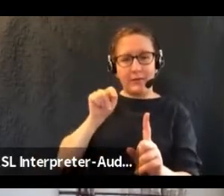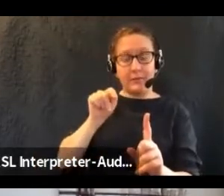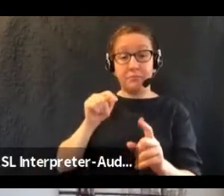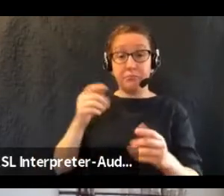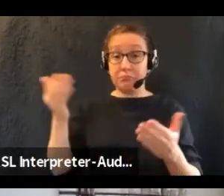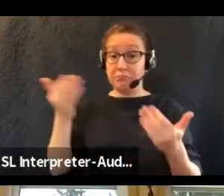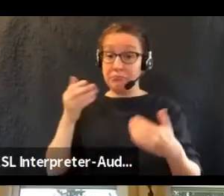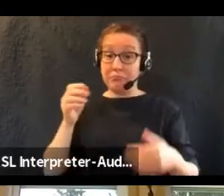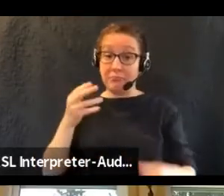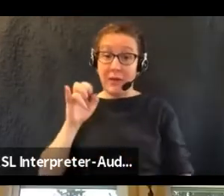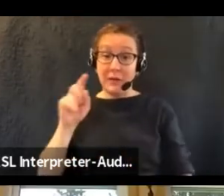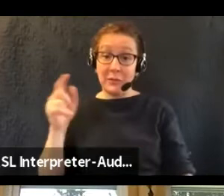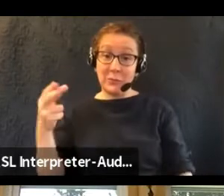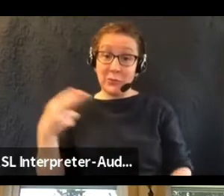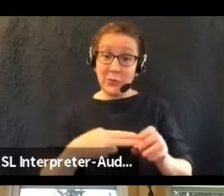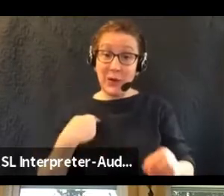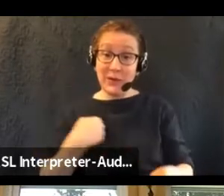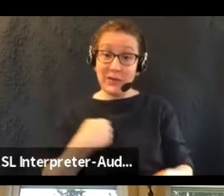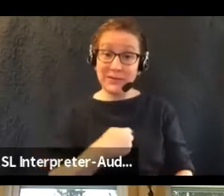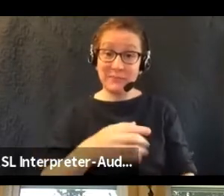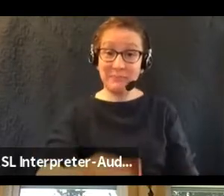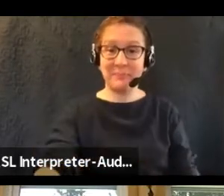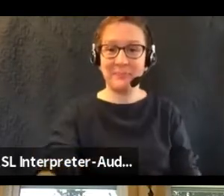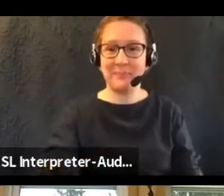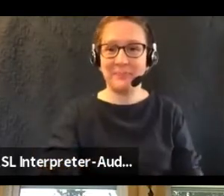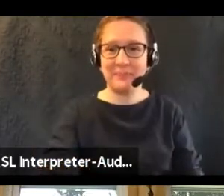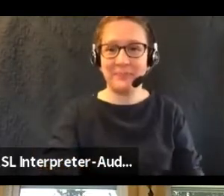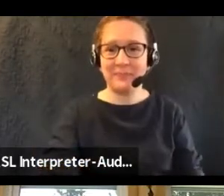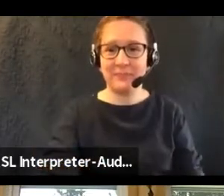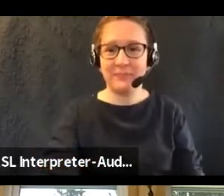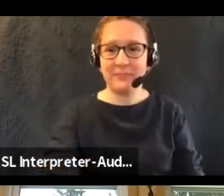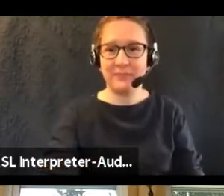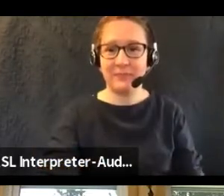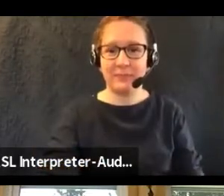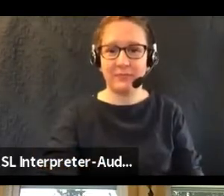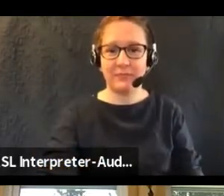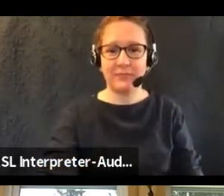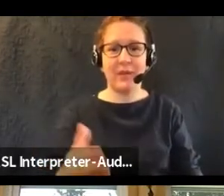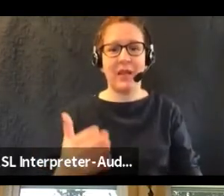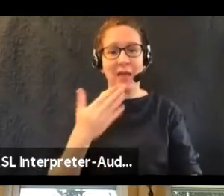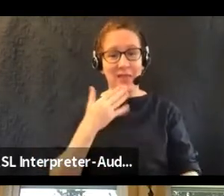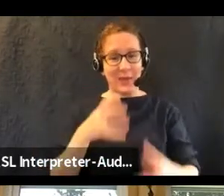Great, thank you so much. As Monica mentioned, my name is Heidi Soneson.